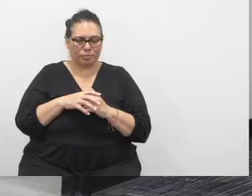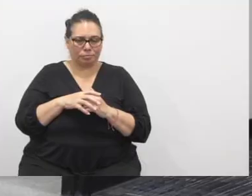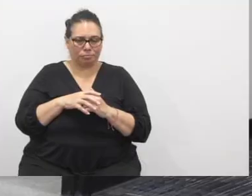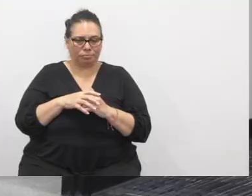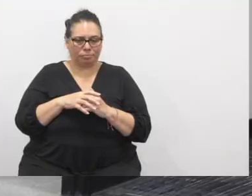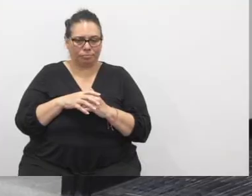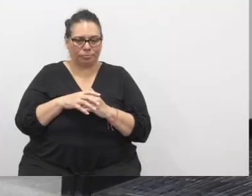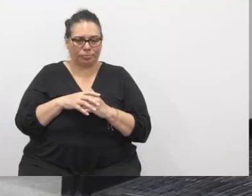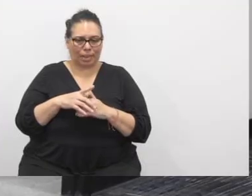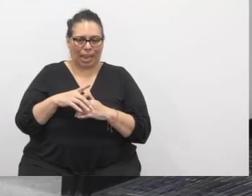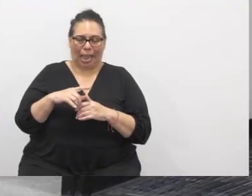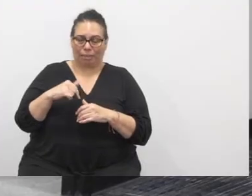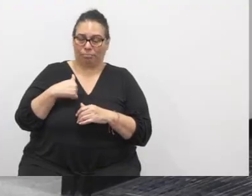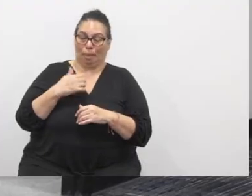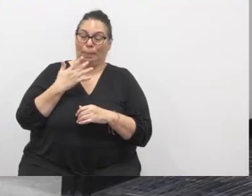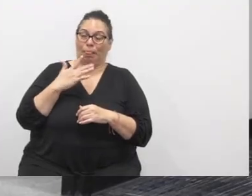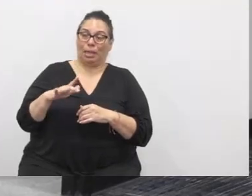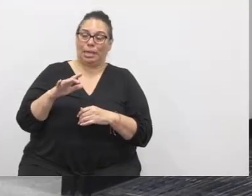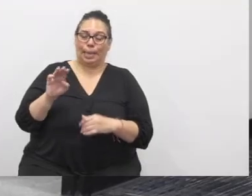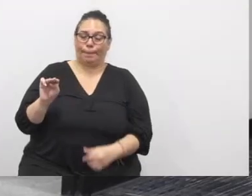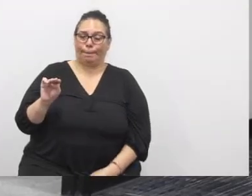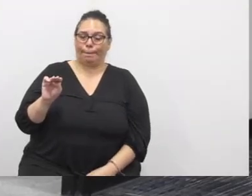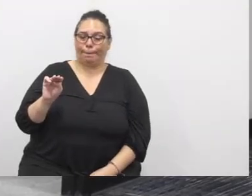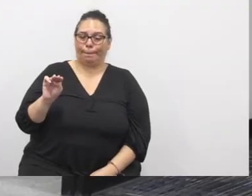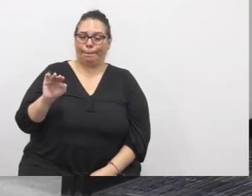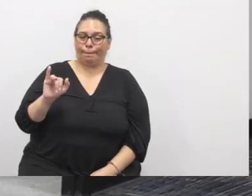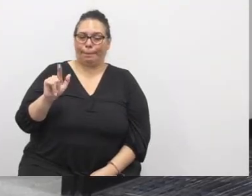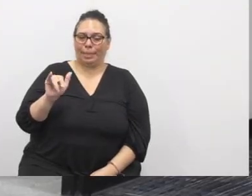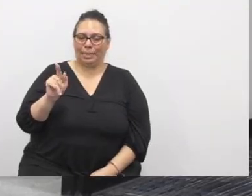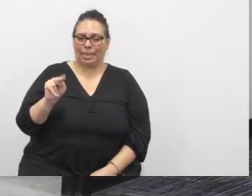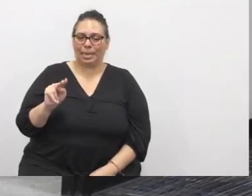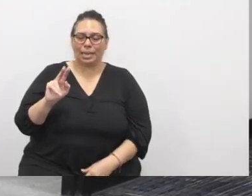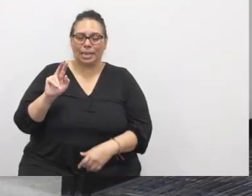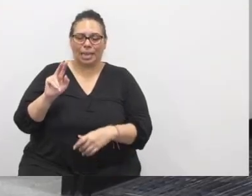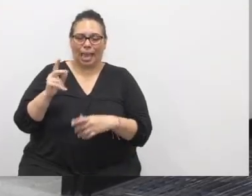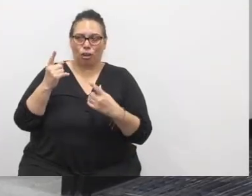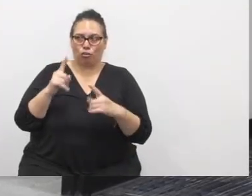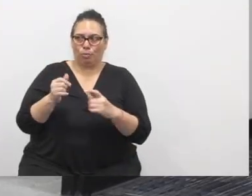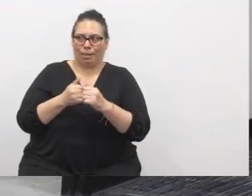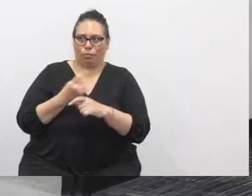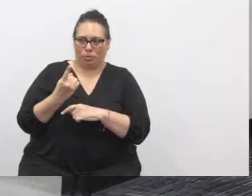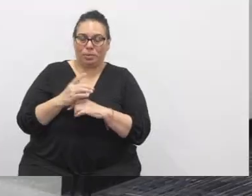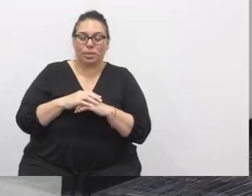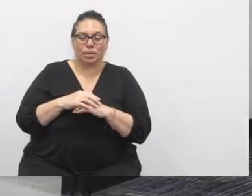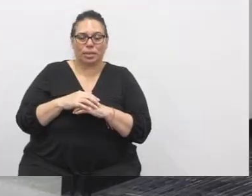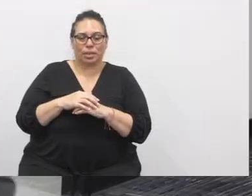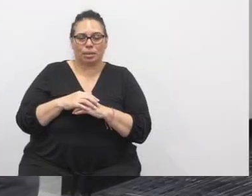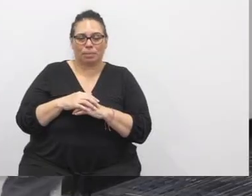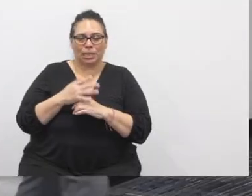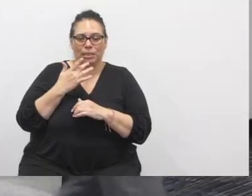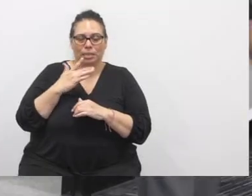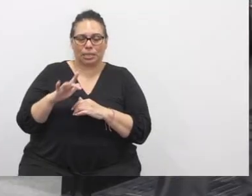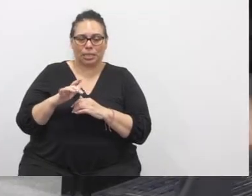I've been really lucky at Millikan, agreeing with everything that everybody has said. In addition, I've been very lucky at Millikan with,